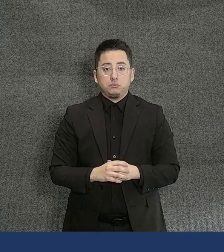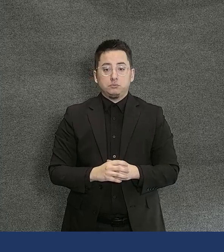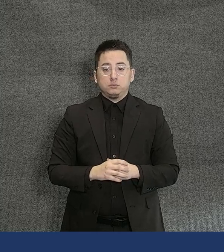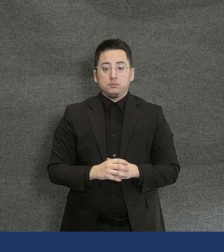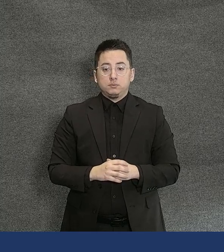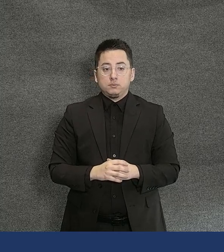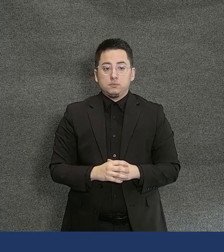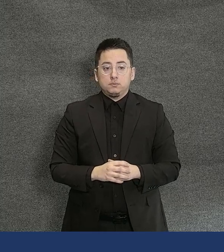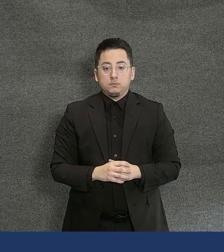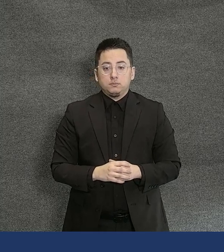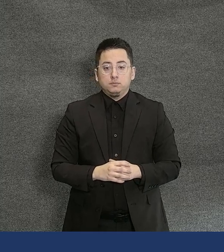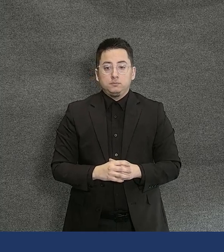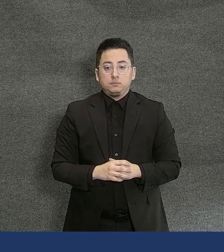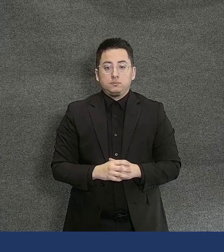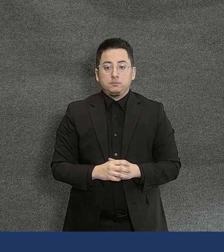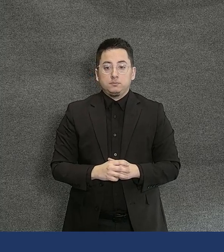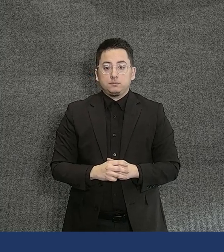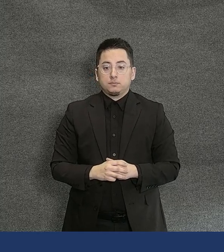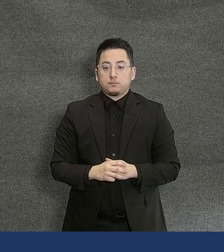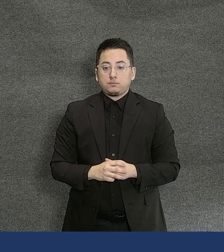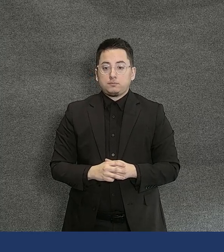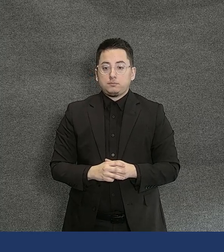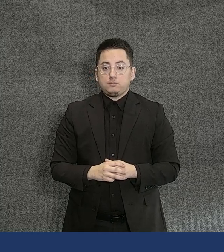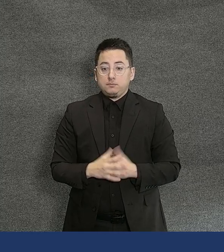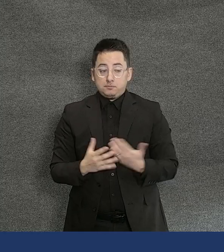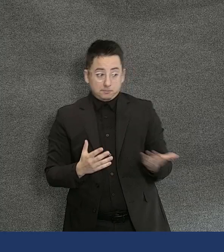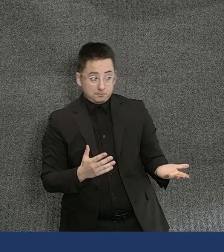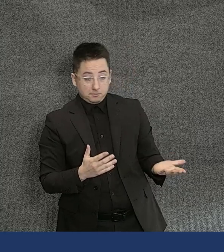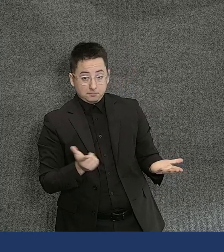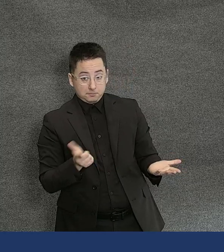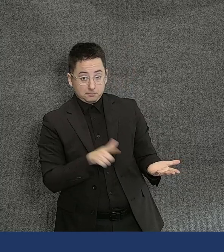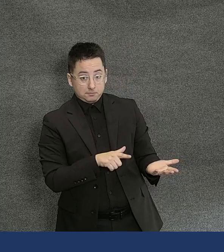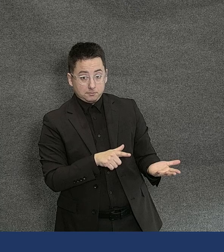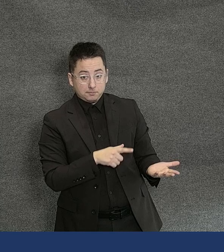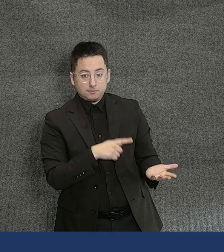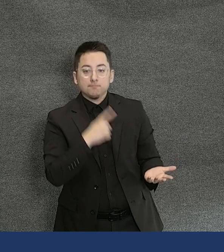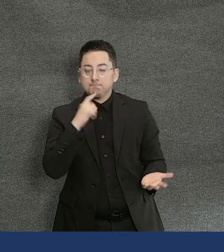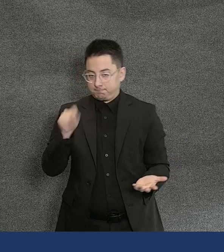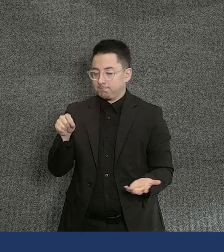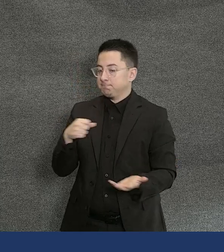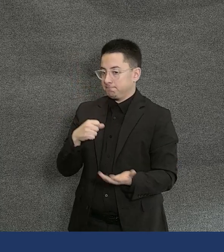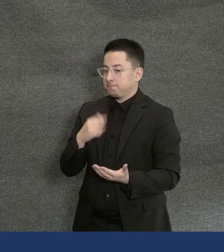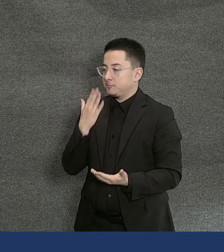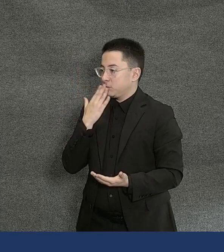Brion, did you want to share any legislation? Yeah, I can. Thank you so much, Representative Hicks, for that.